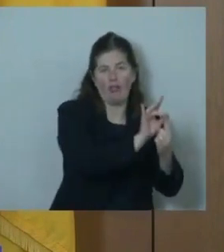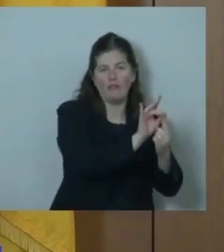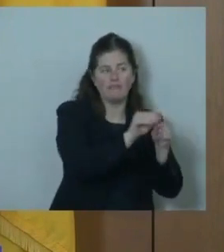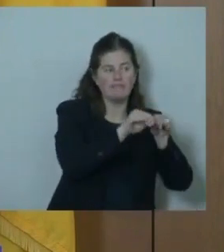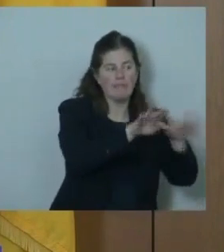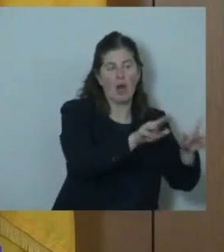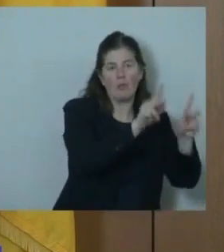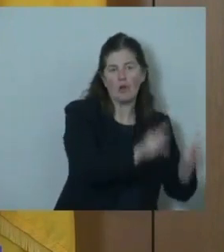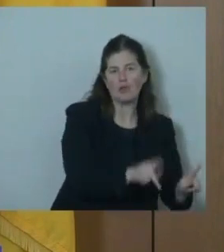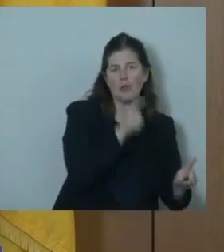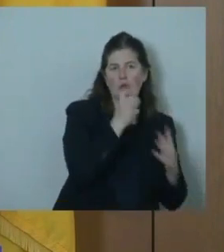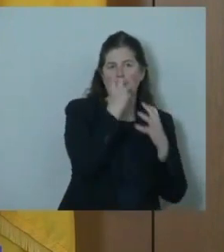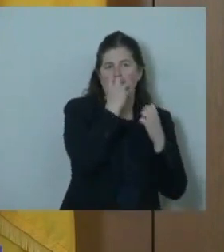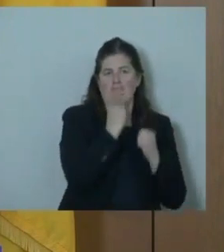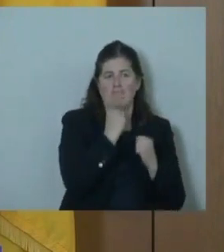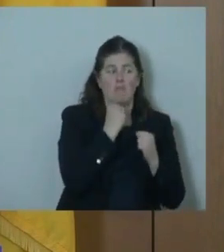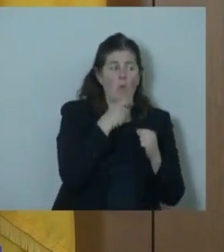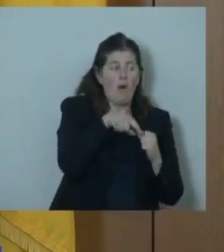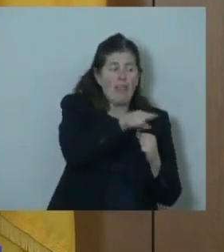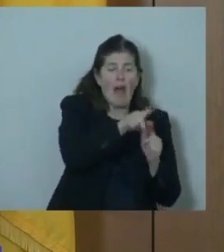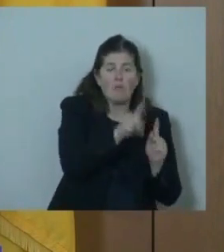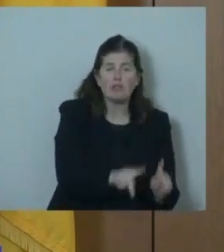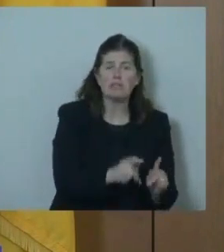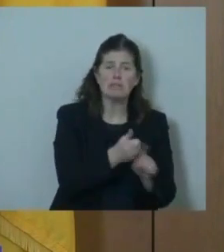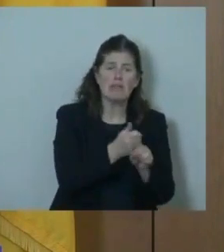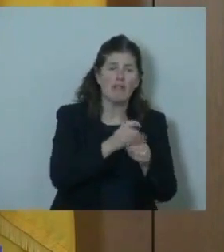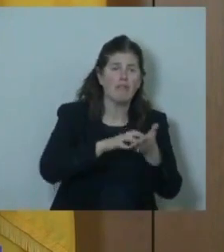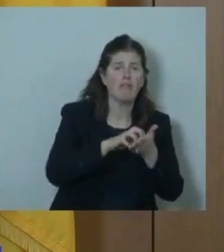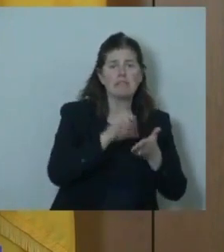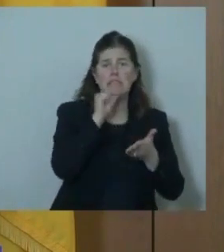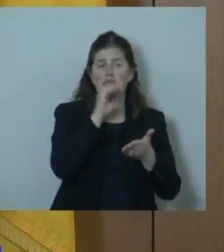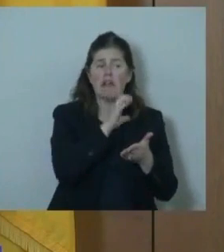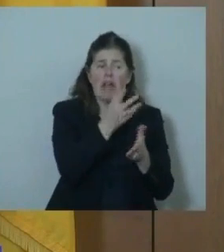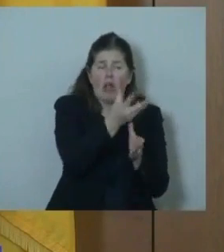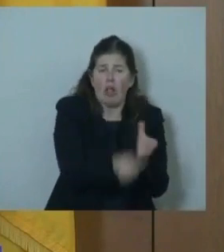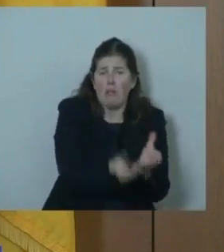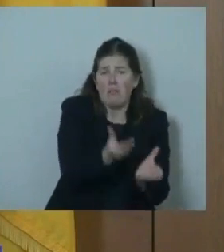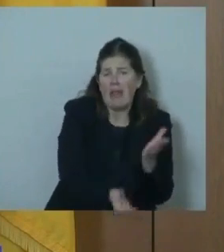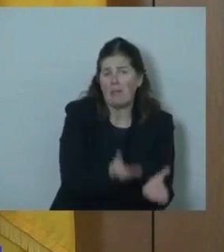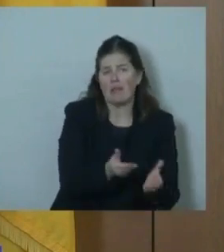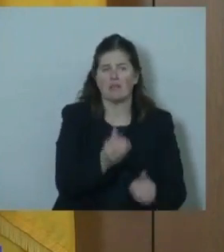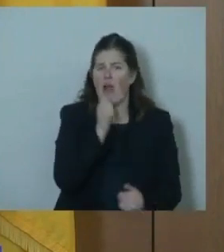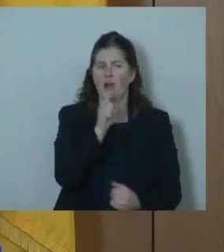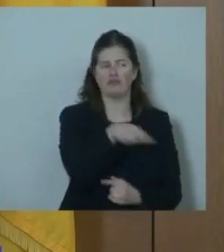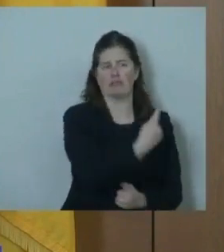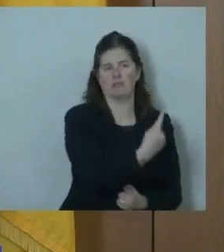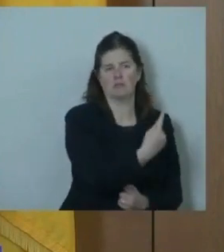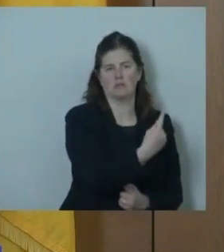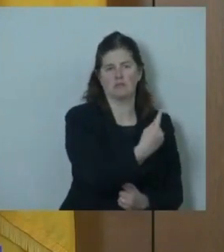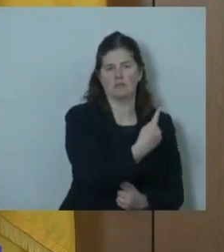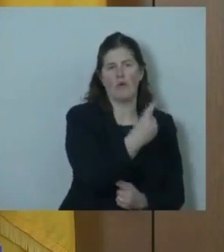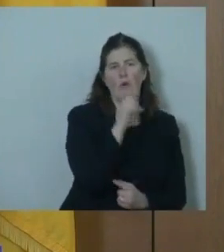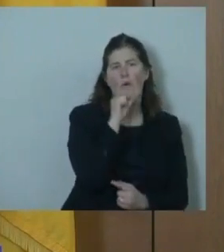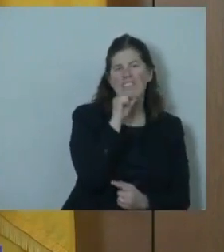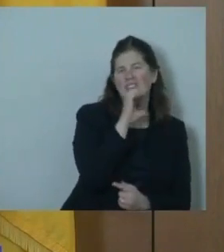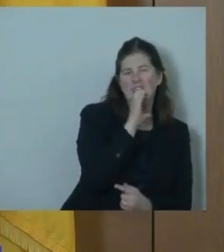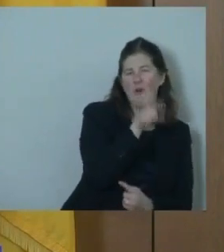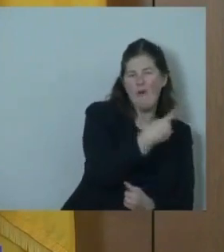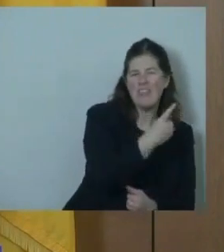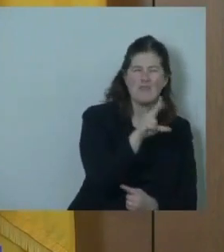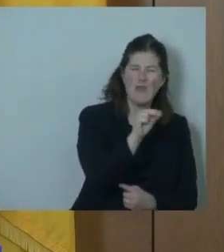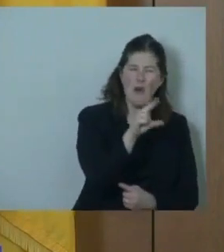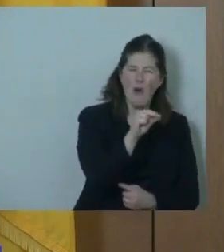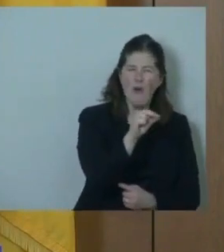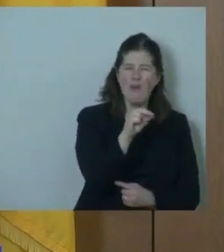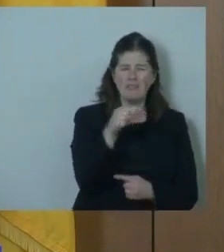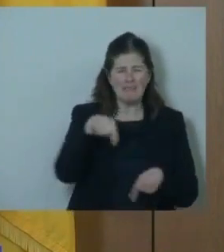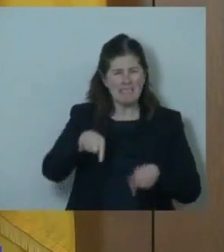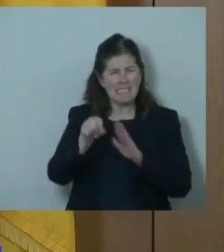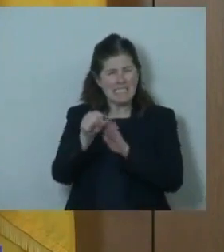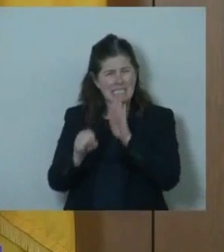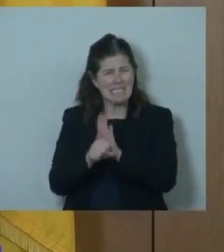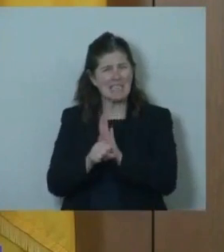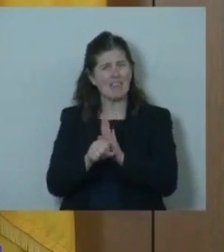AND IT IS A MOMENT AWAY, A TRANSMISSION AWAY, A CONTACT AWAY FROM INFECTING SOMEONE WHO WAS VULNERABLE AND COULDN’T FACT LOSE THEIR LIFE.